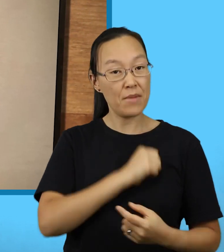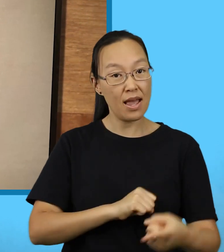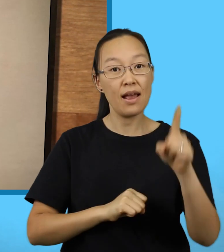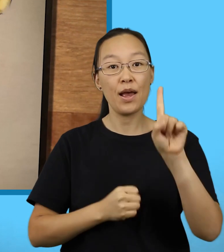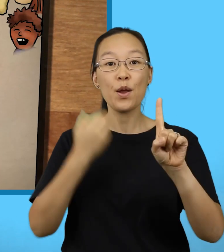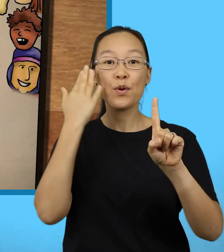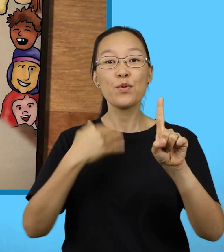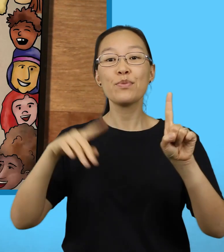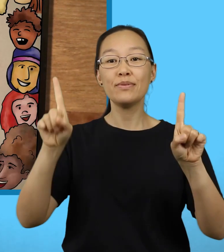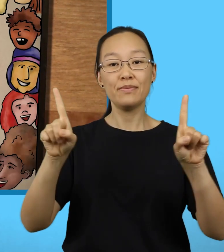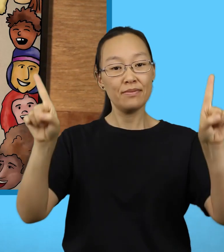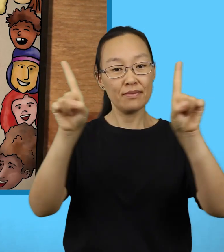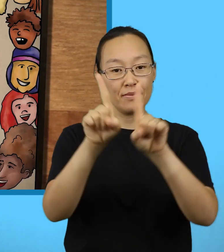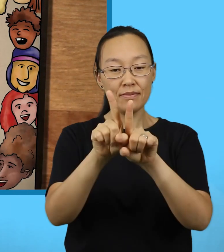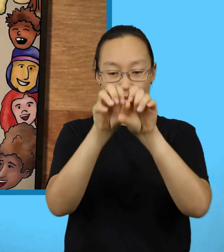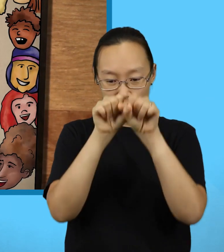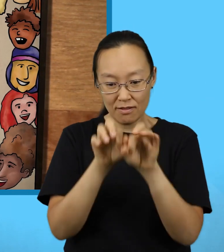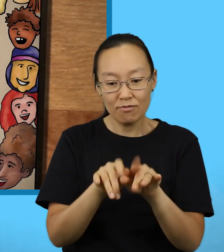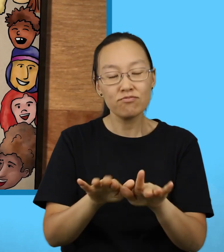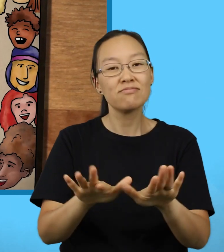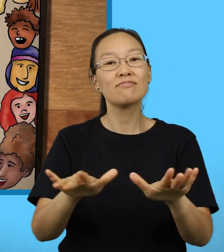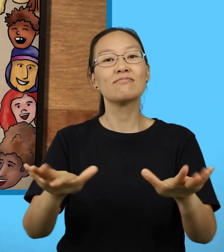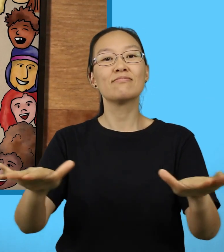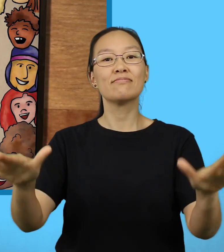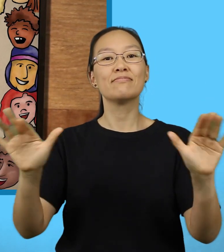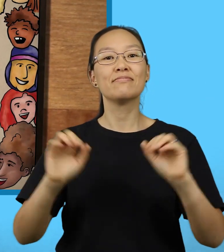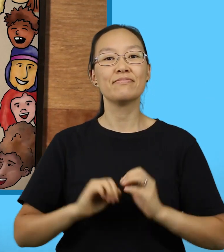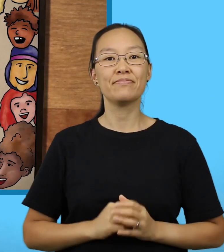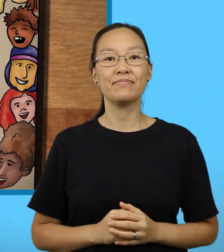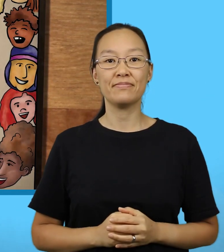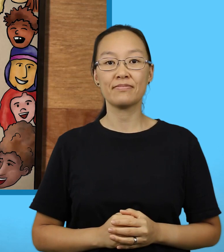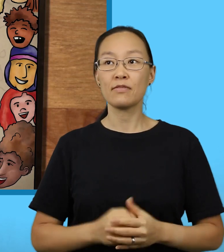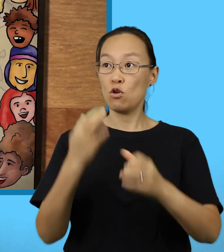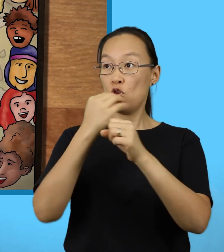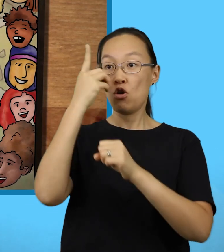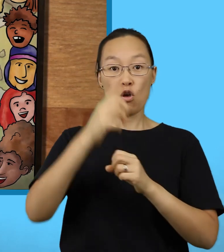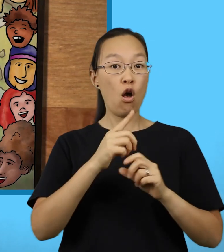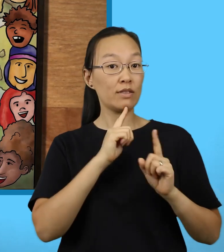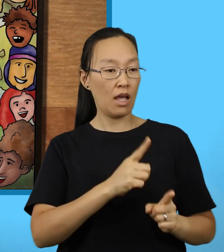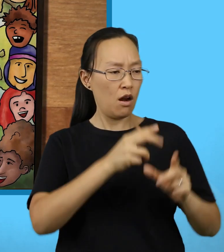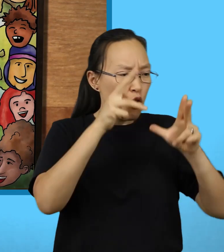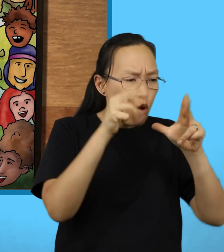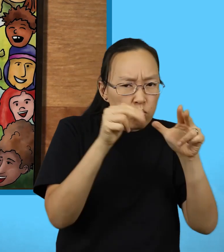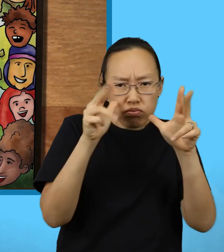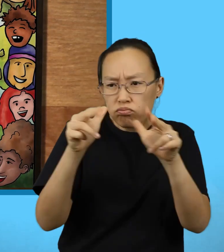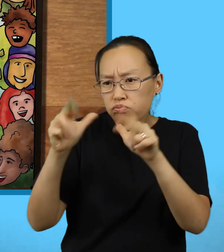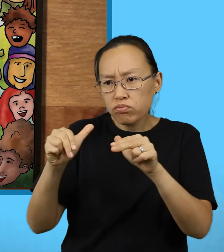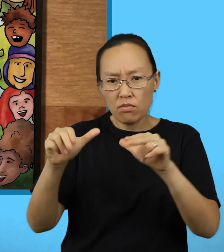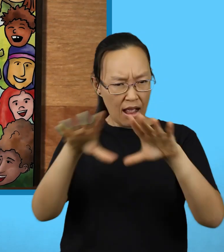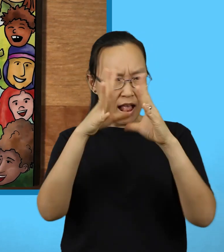and from them all people, God gives us all life. "Look after this world and treat with great care,